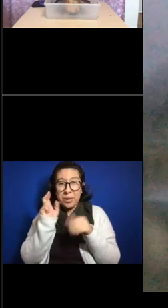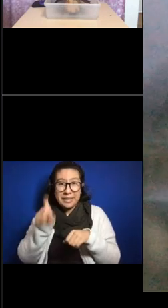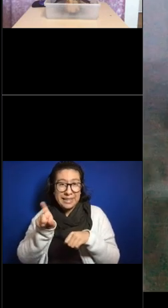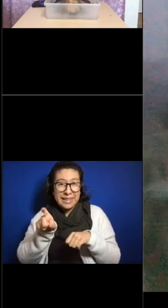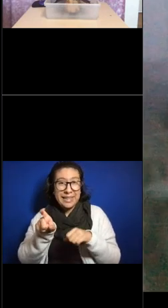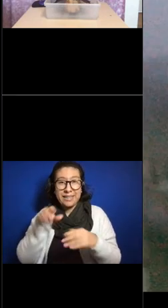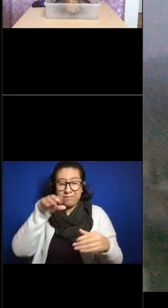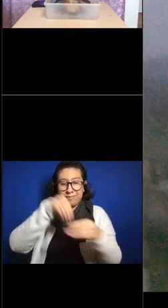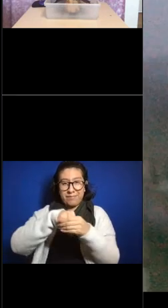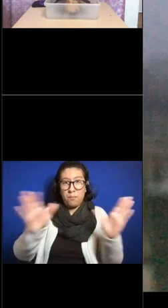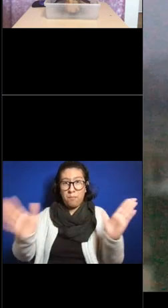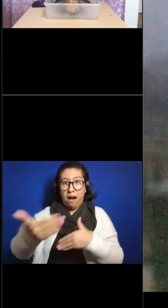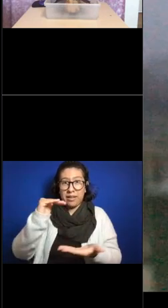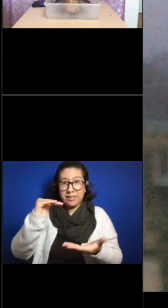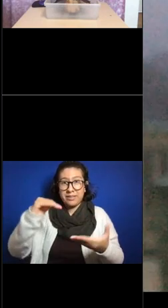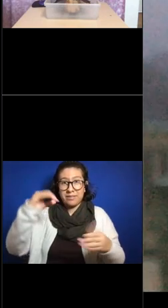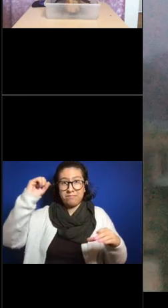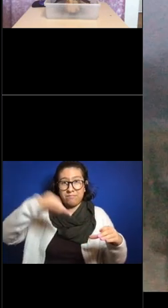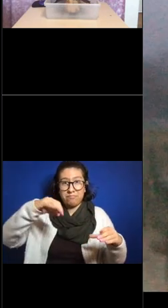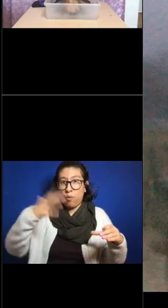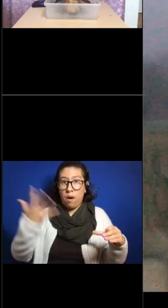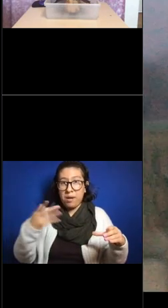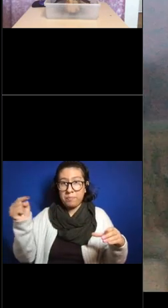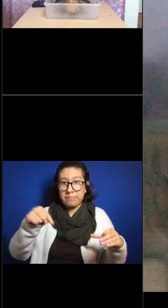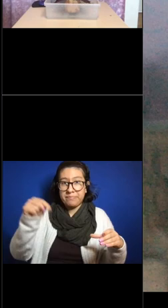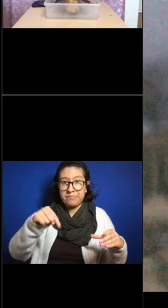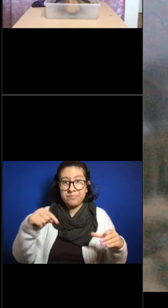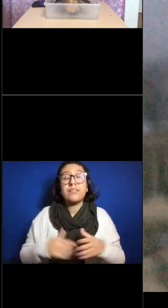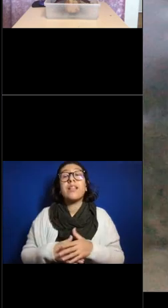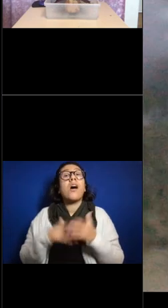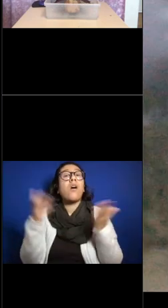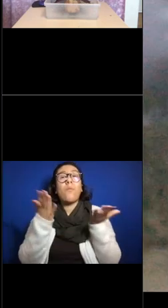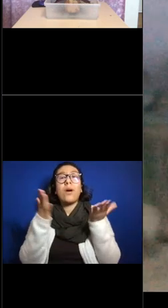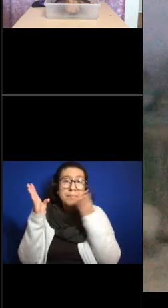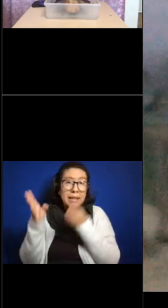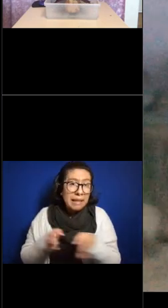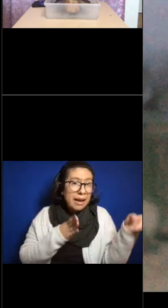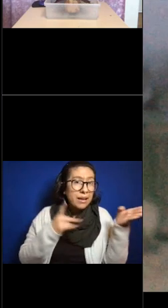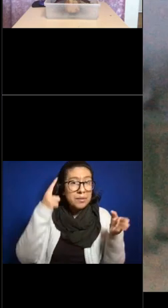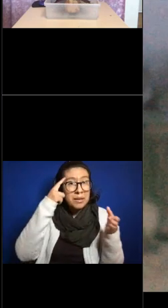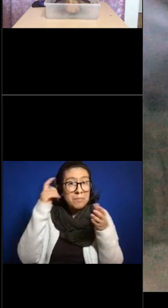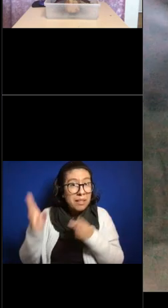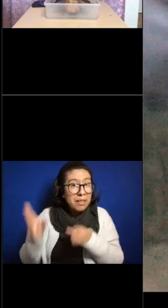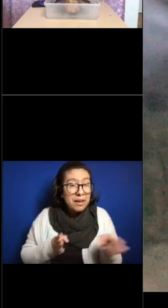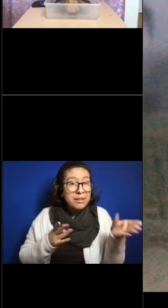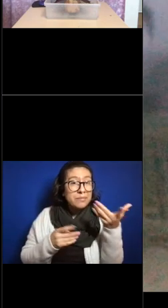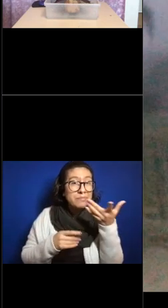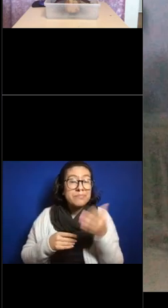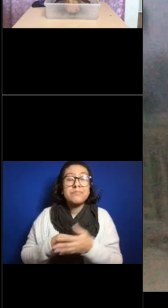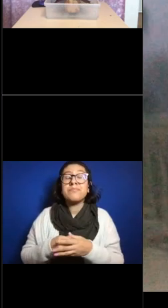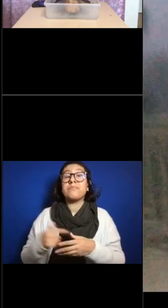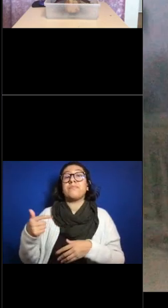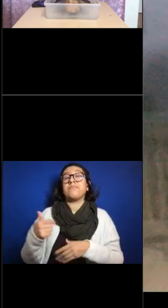your kit and what sort of plan would you need? I shared with Kanesa that, and I'll come back on